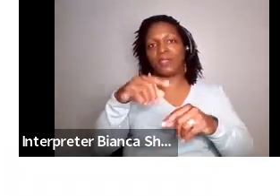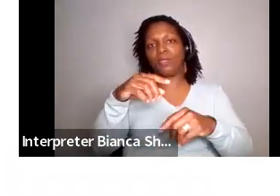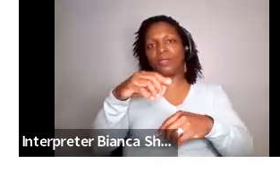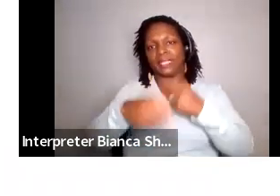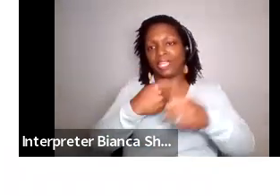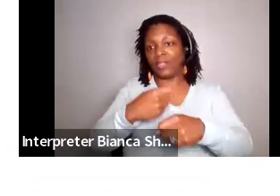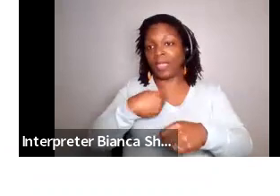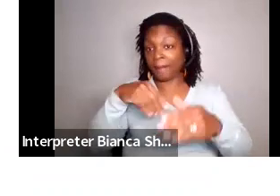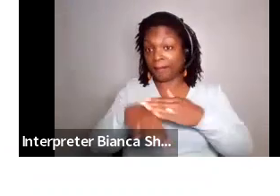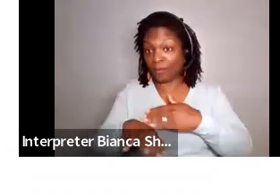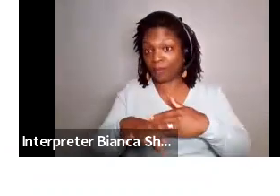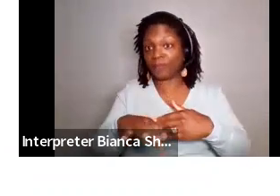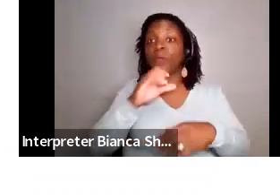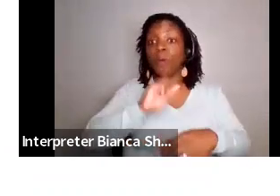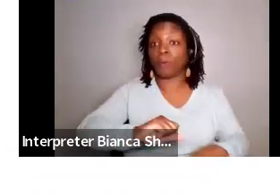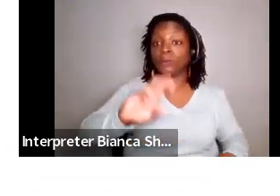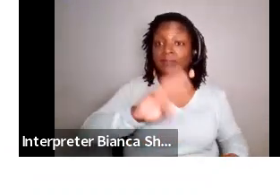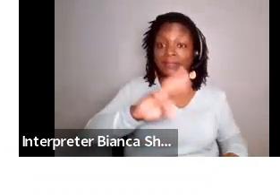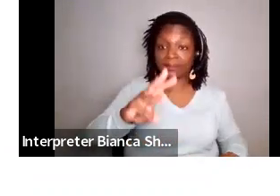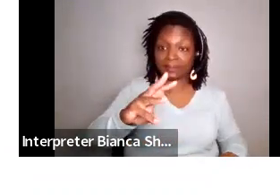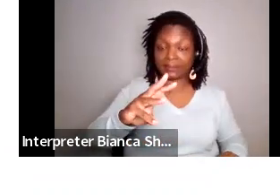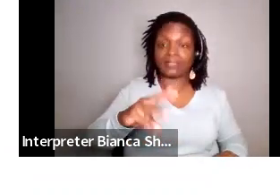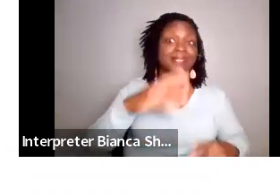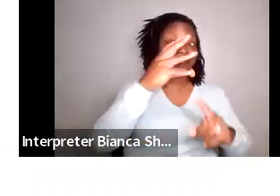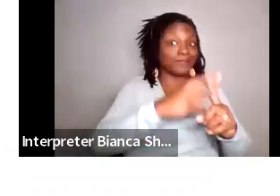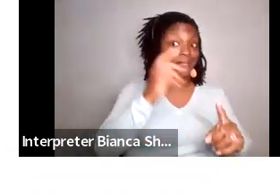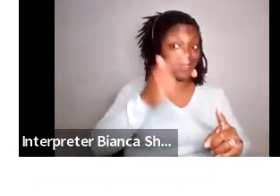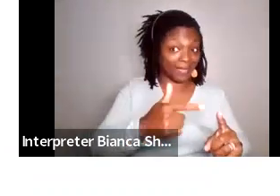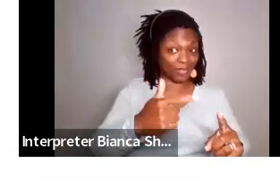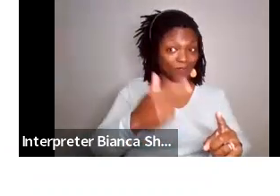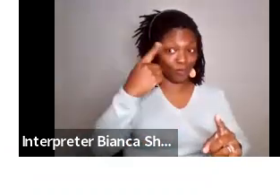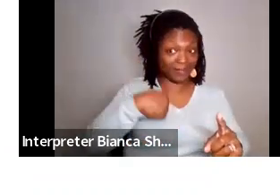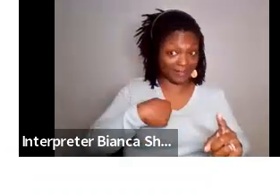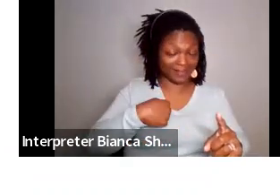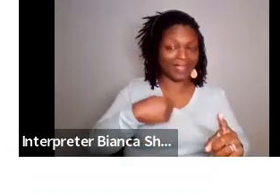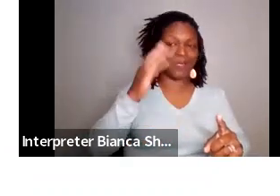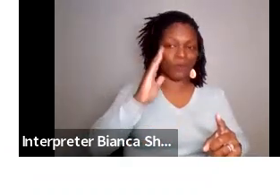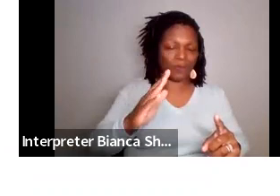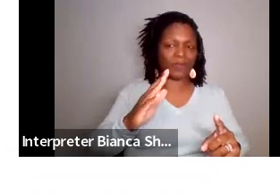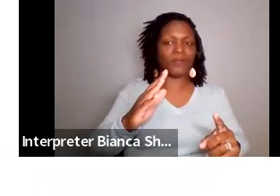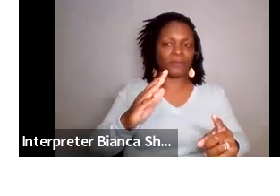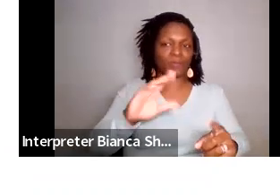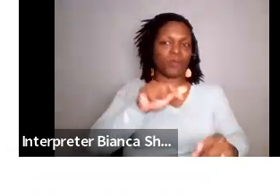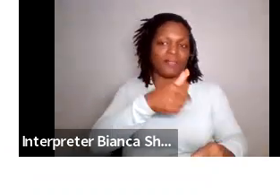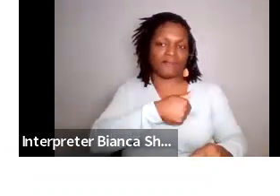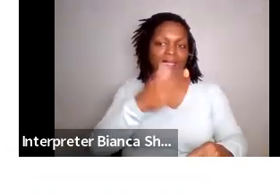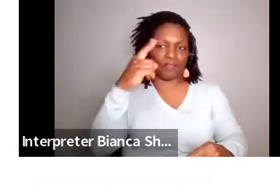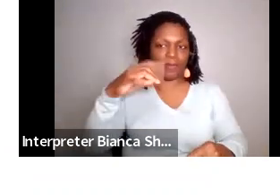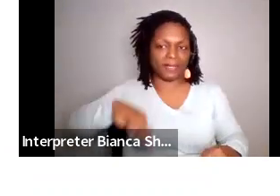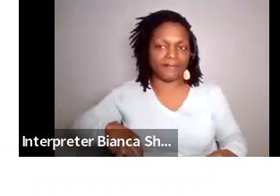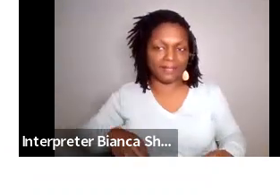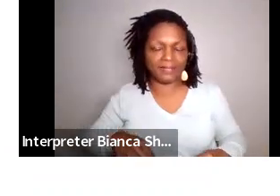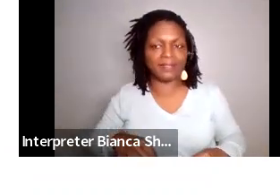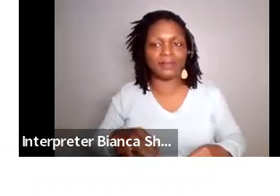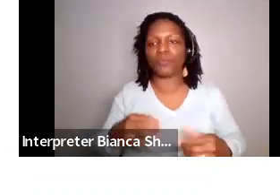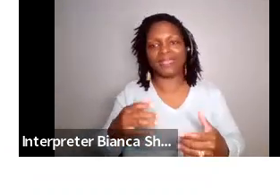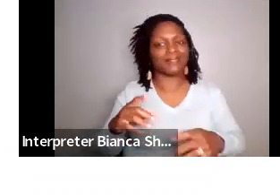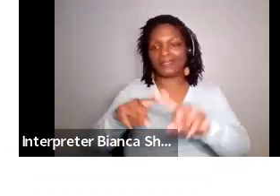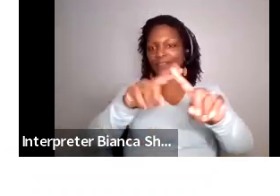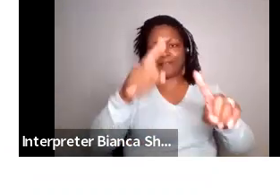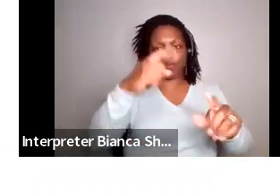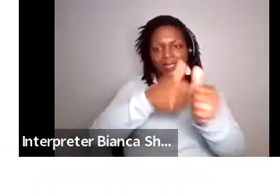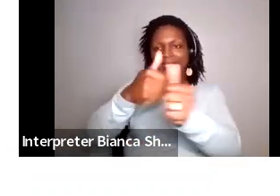For when i'm 86 and 6 months yeah so it'll be different for everyone depending on the you that you were born as well.